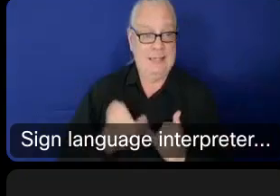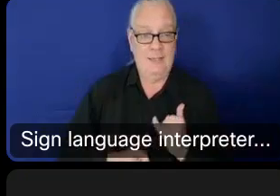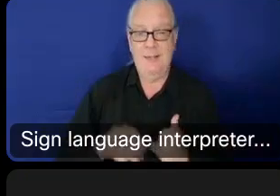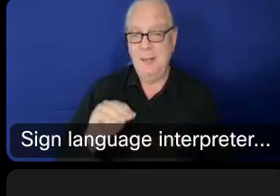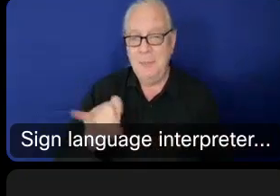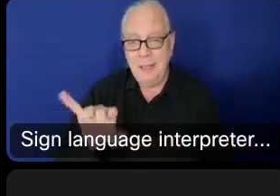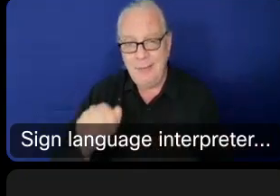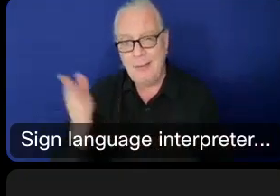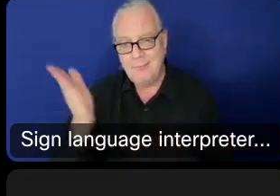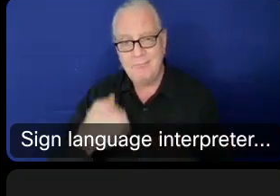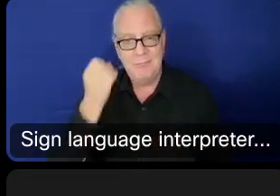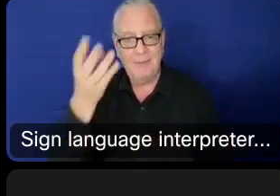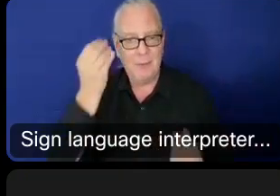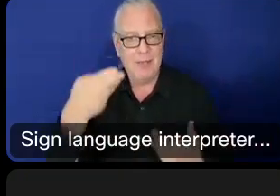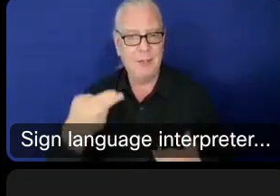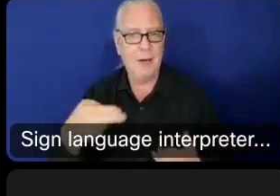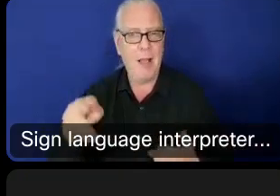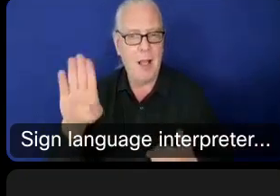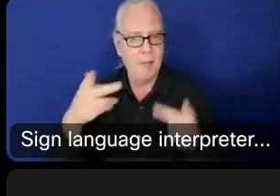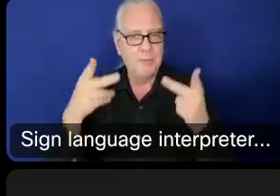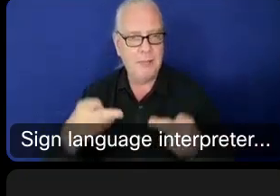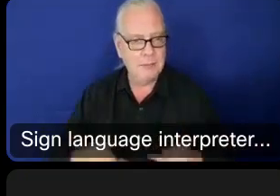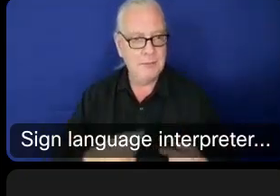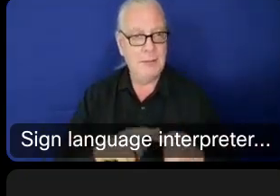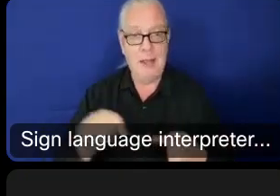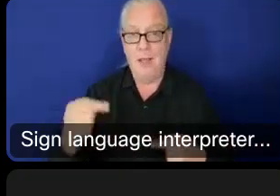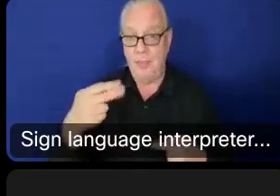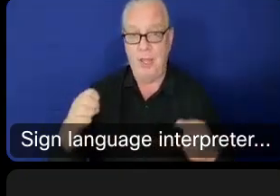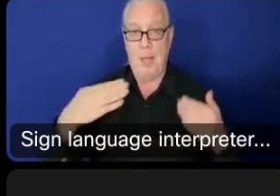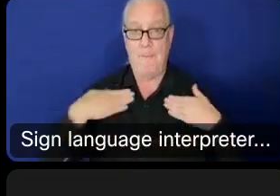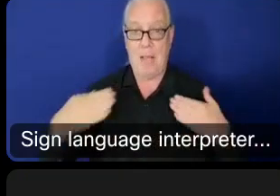and information hubs. The body website and the body pro